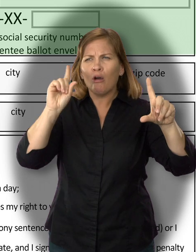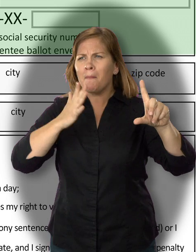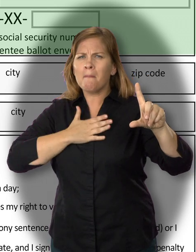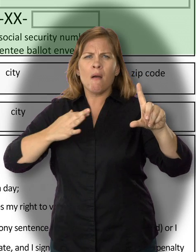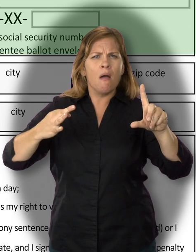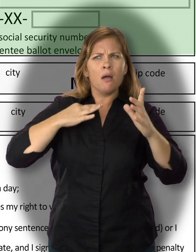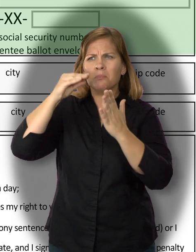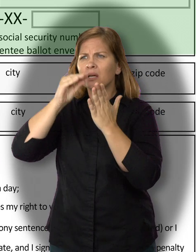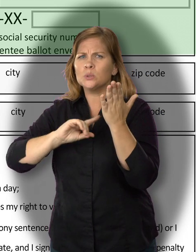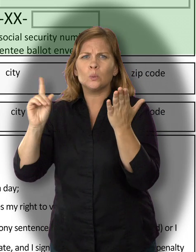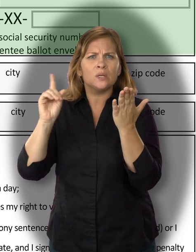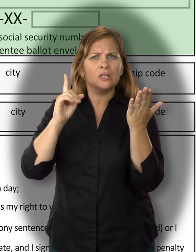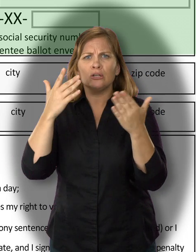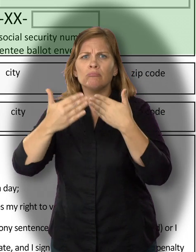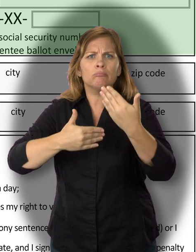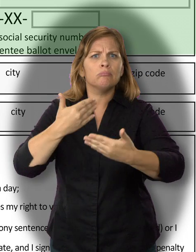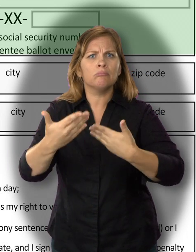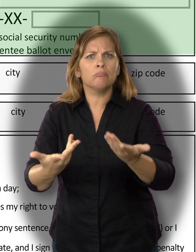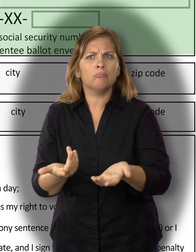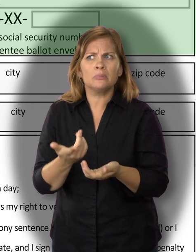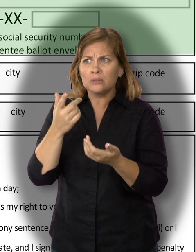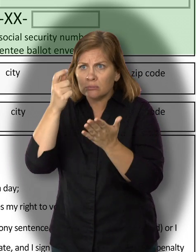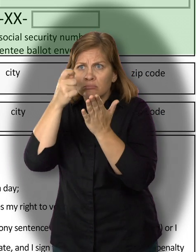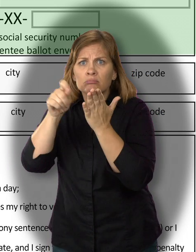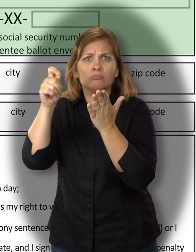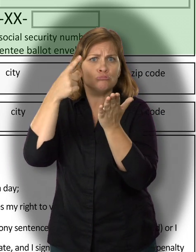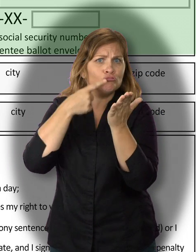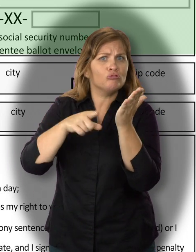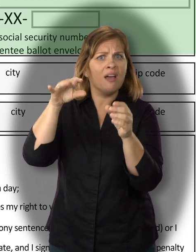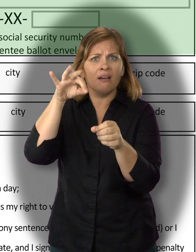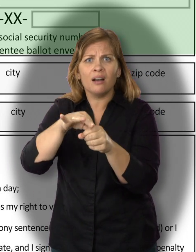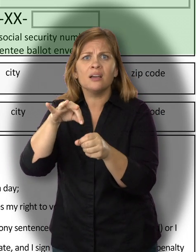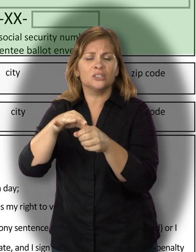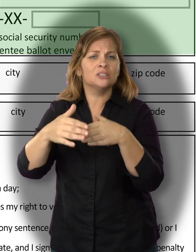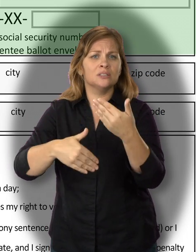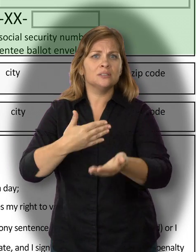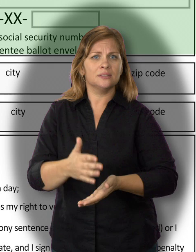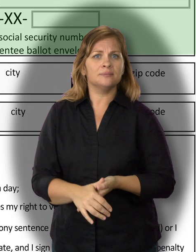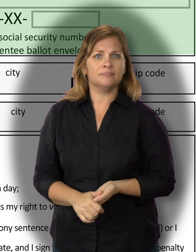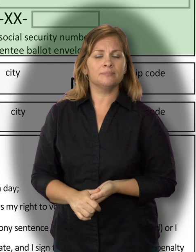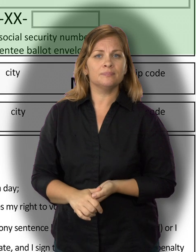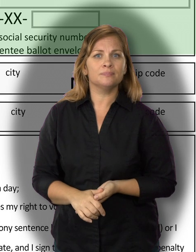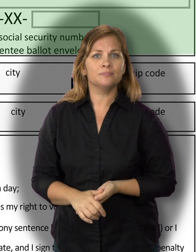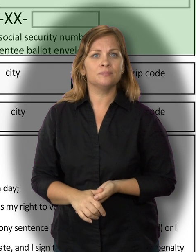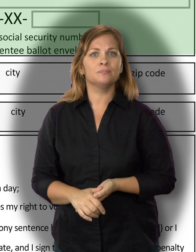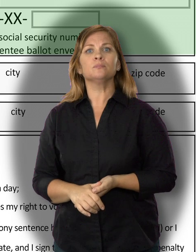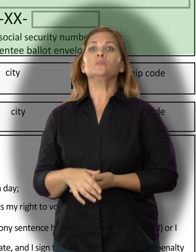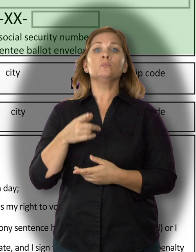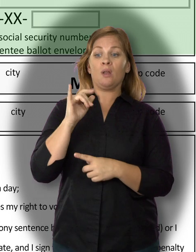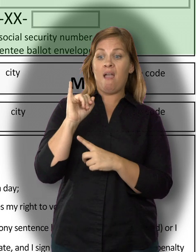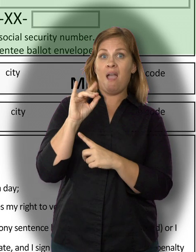and your ballot might not be counted.